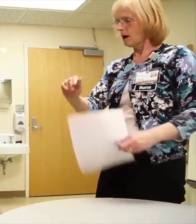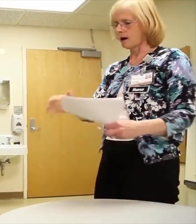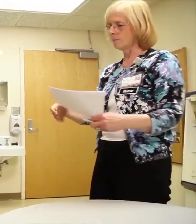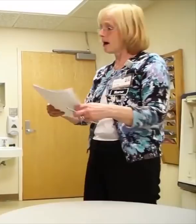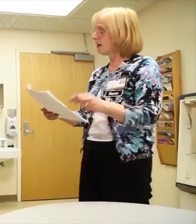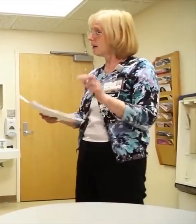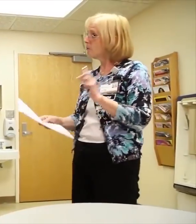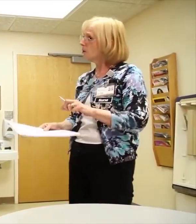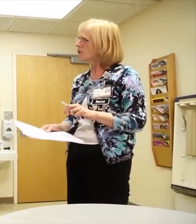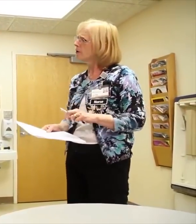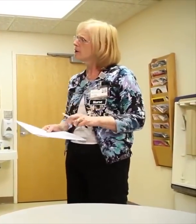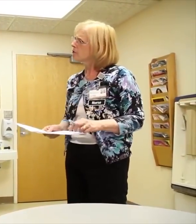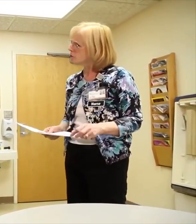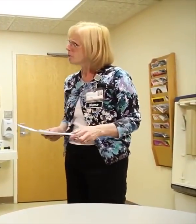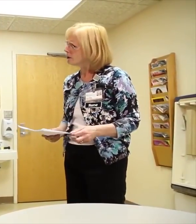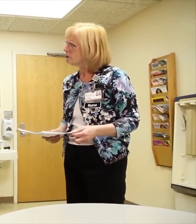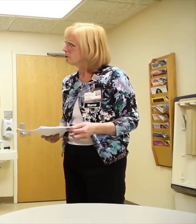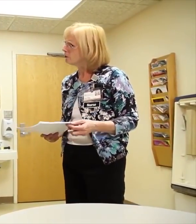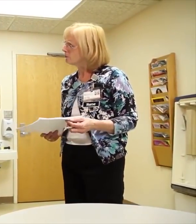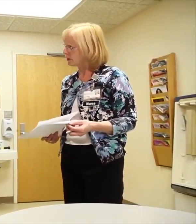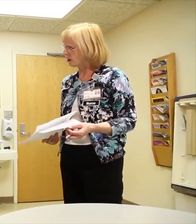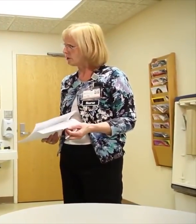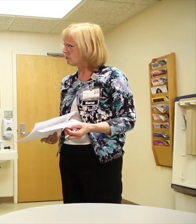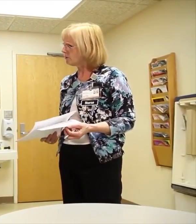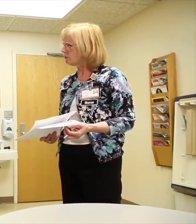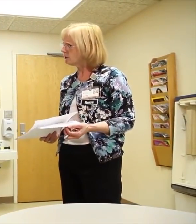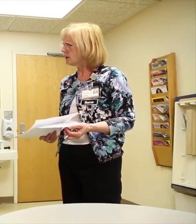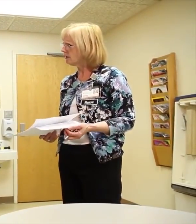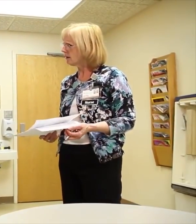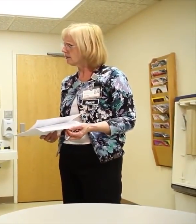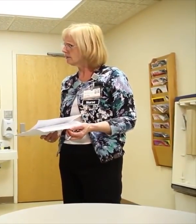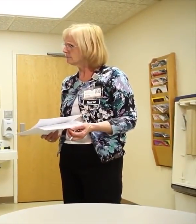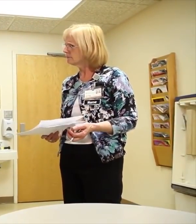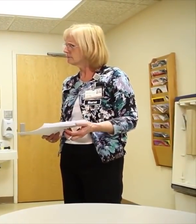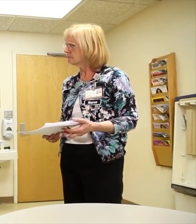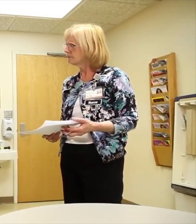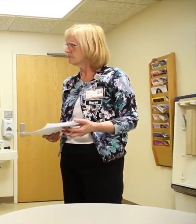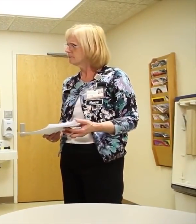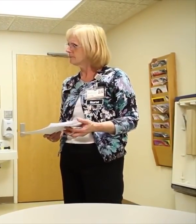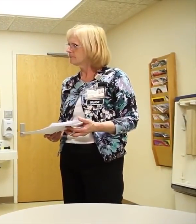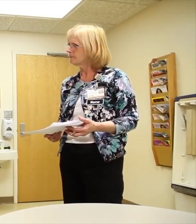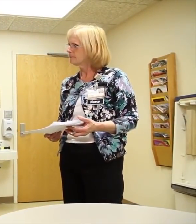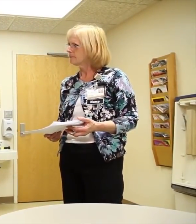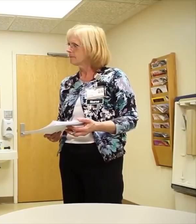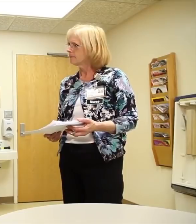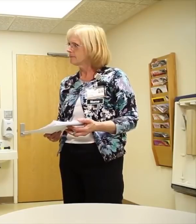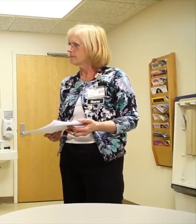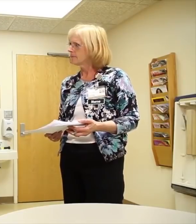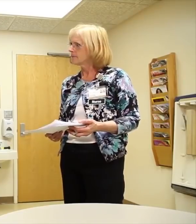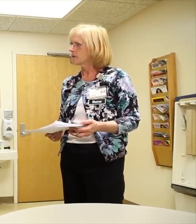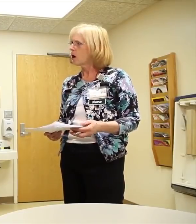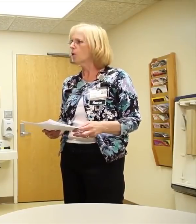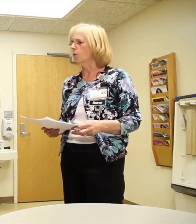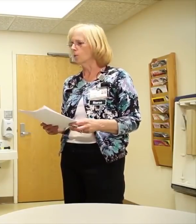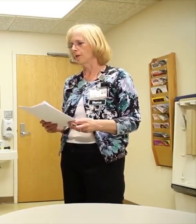Ann: Um, and I'm wondering, did you bring your guardian with you today, Tyler? Tyler: I actually don't have a guardian. Ann: Oh.